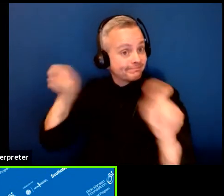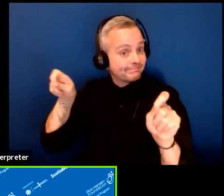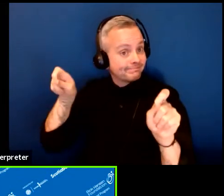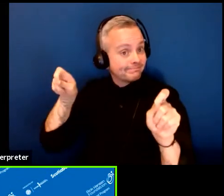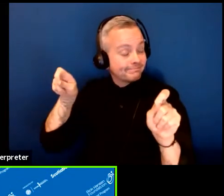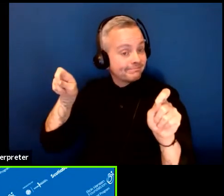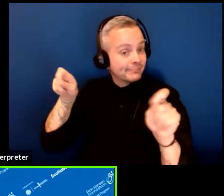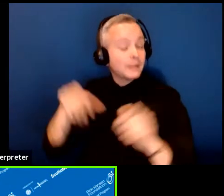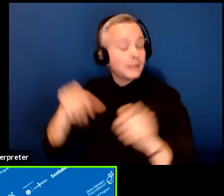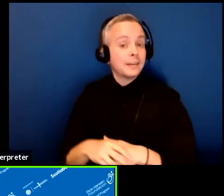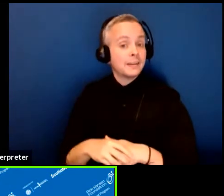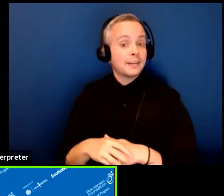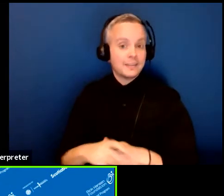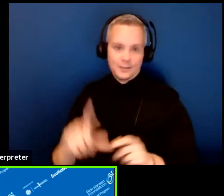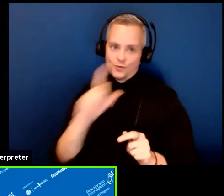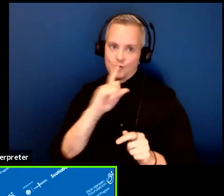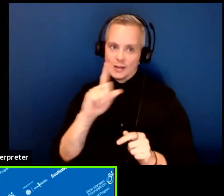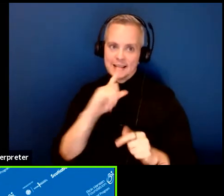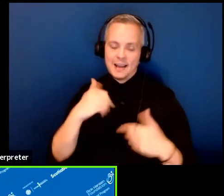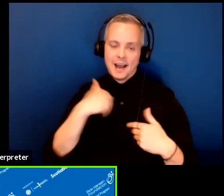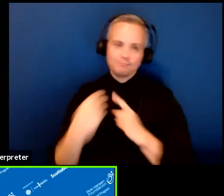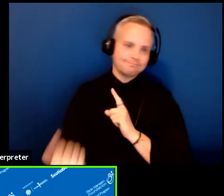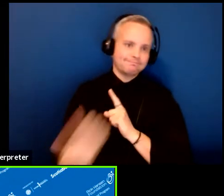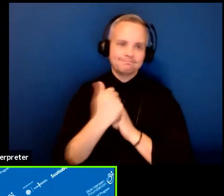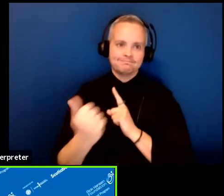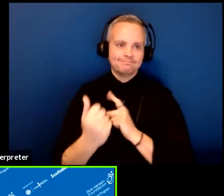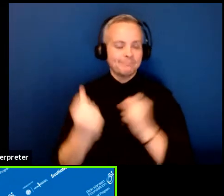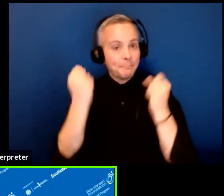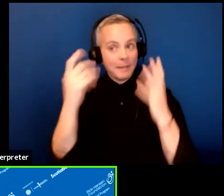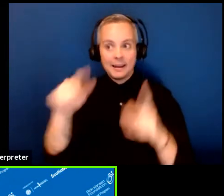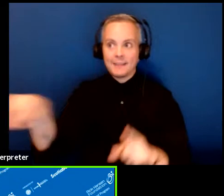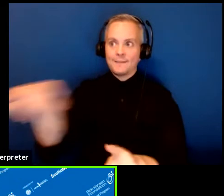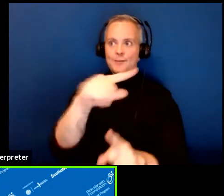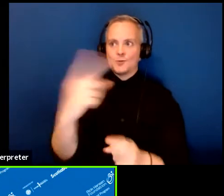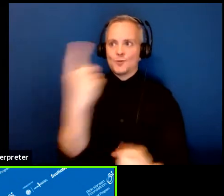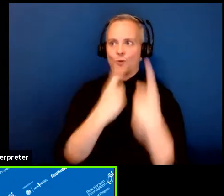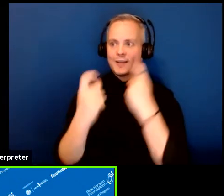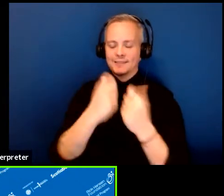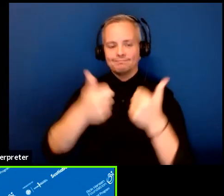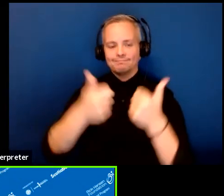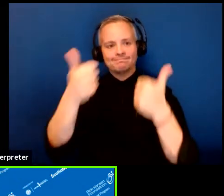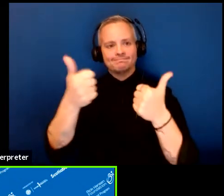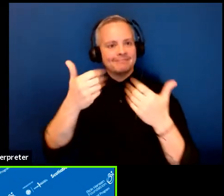AND I'M REALLY STRUCK BY WHAT GREAT QUESTIONS YOU ALL ASKED. SO THANK YOU FOR YOUR ENGAGEMENT.